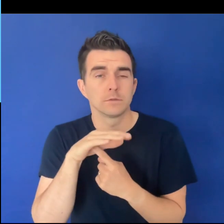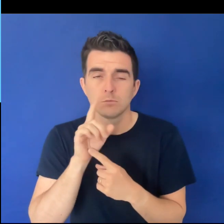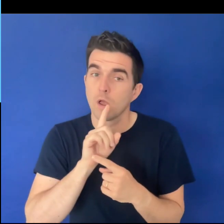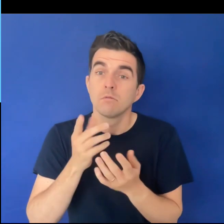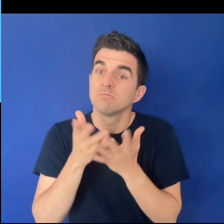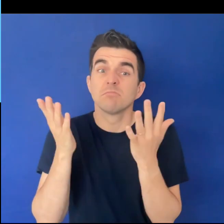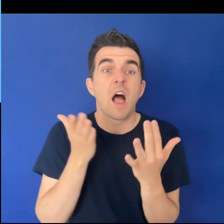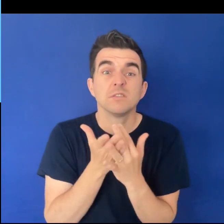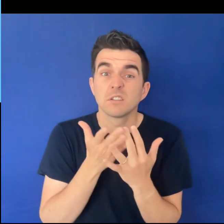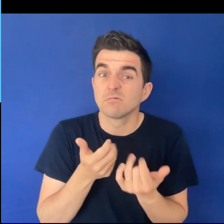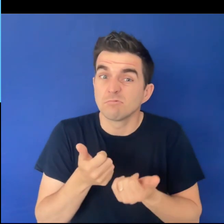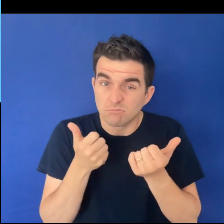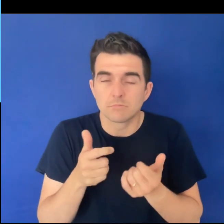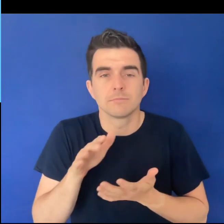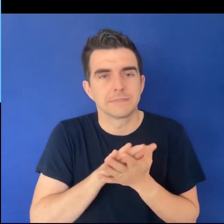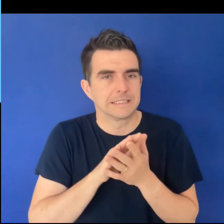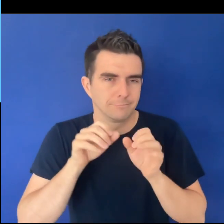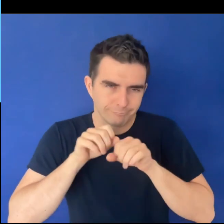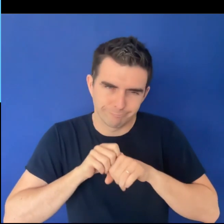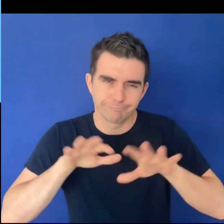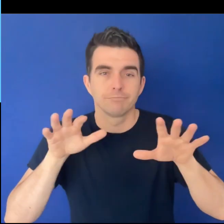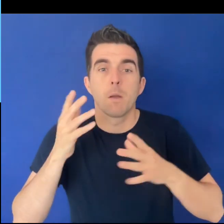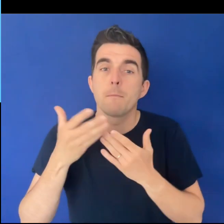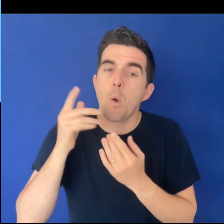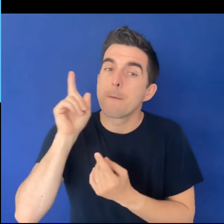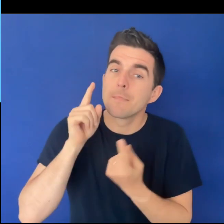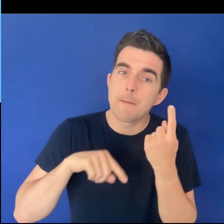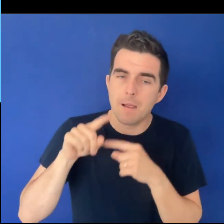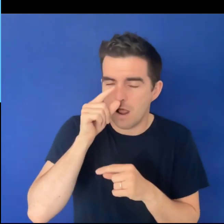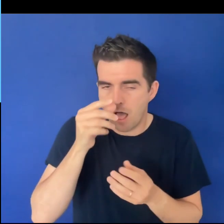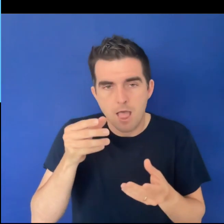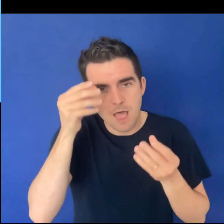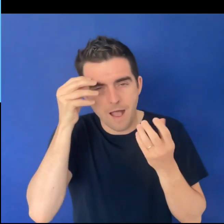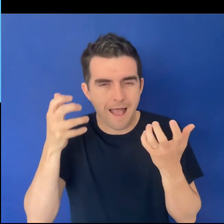to see that it’s being more widely implemented, and more people are starting to learn about it.